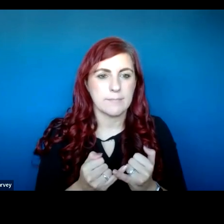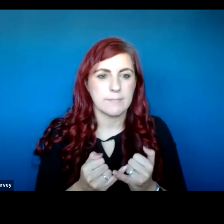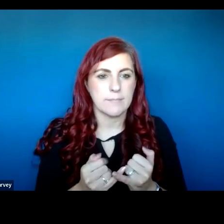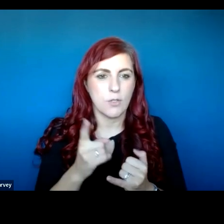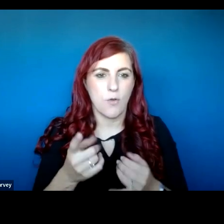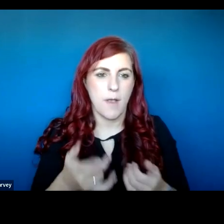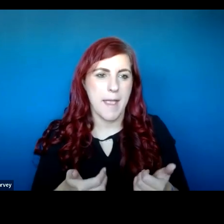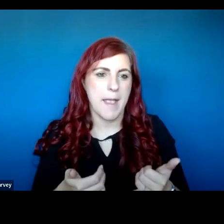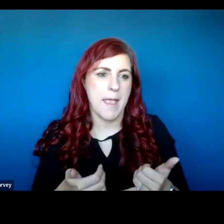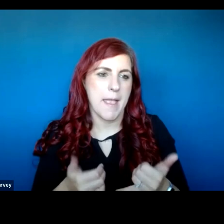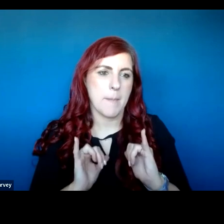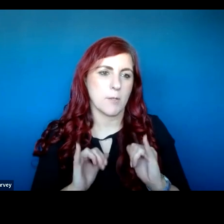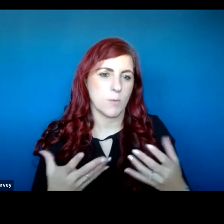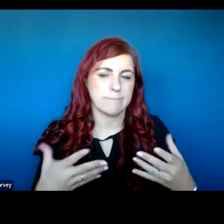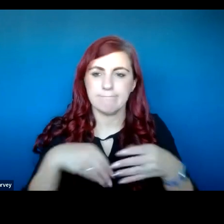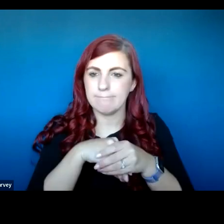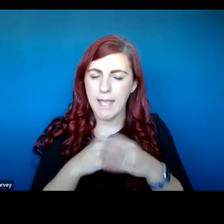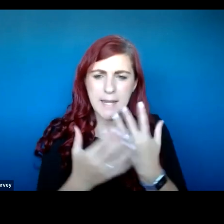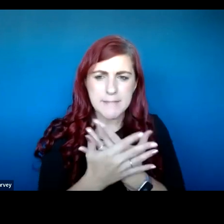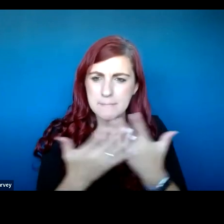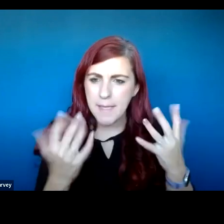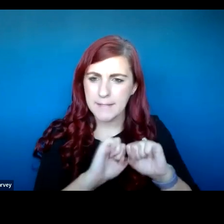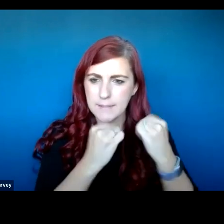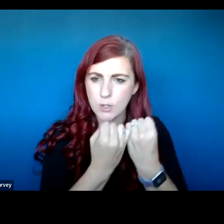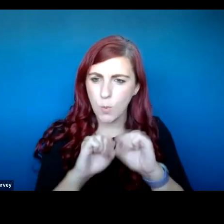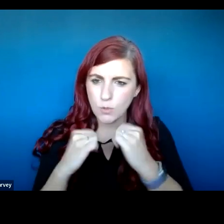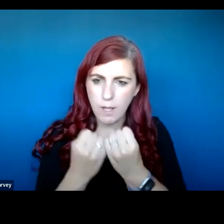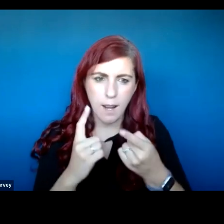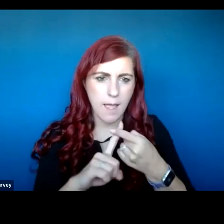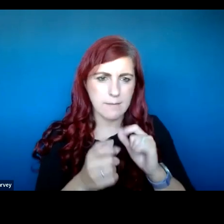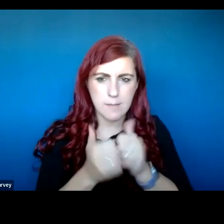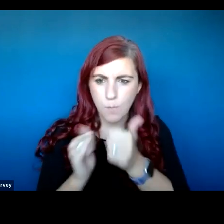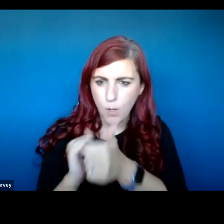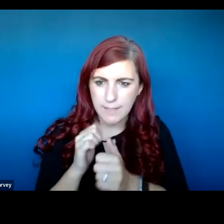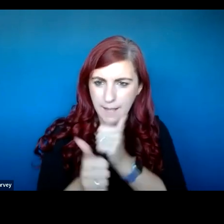part in as many social and sporting activities as you would like to?